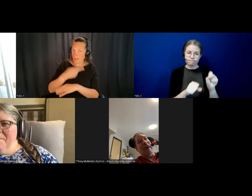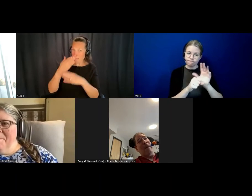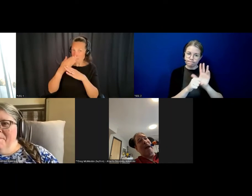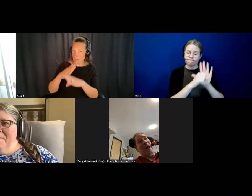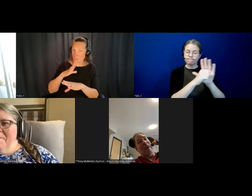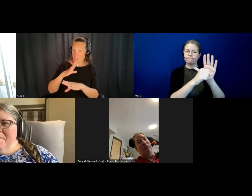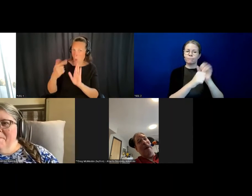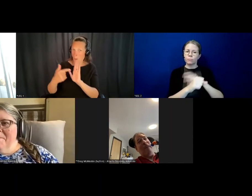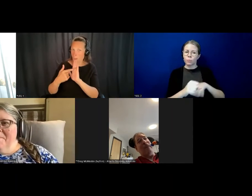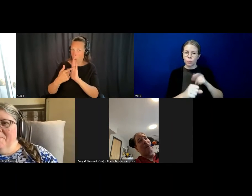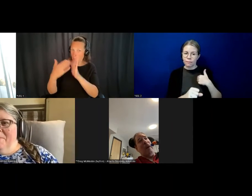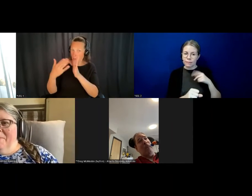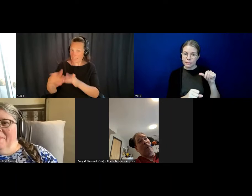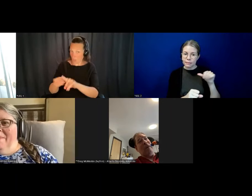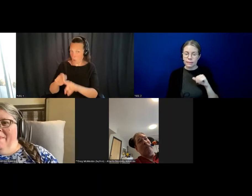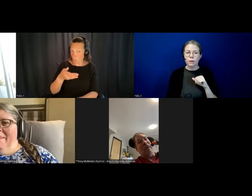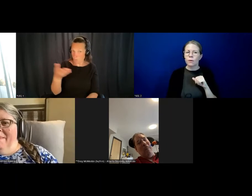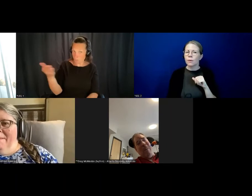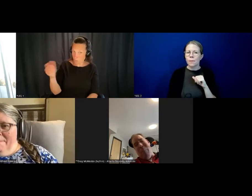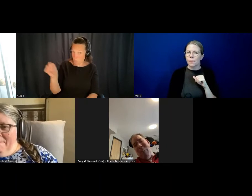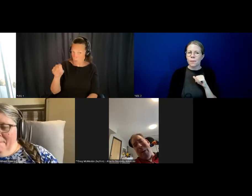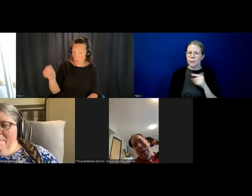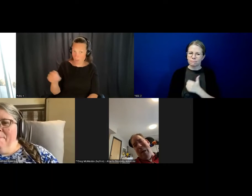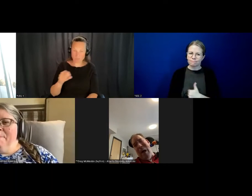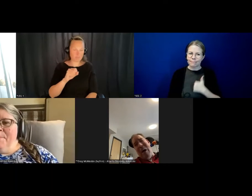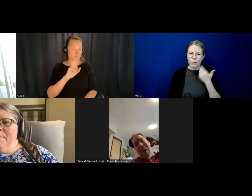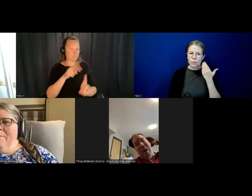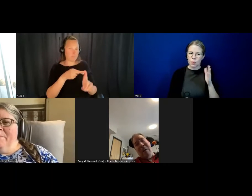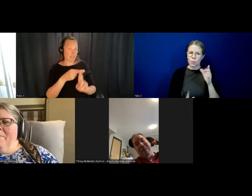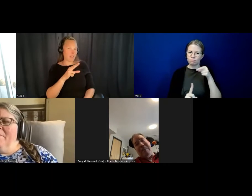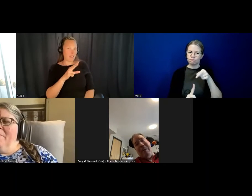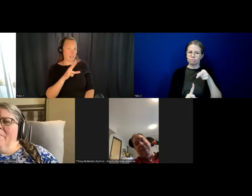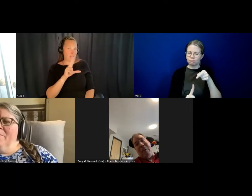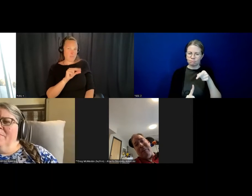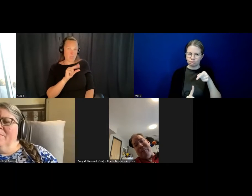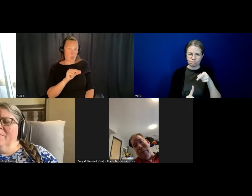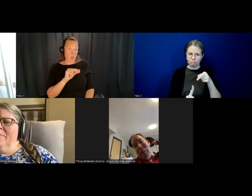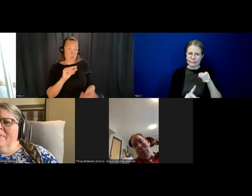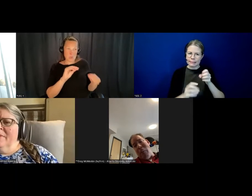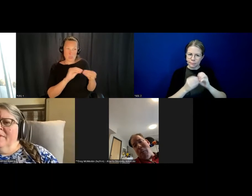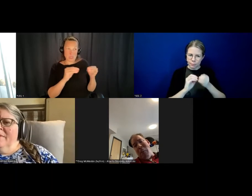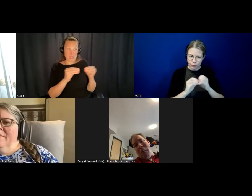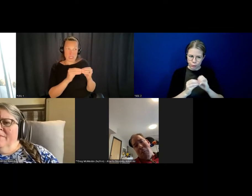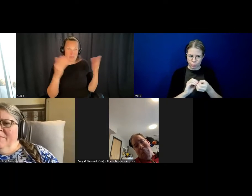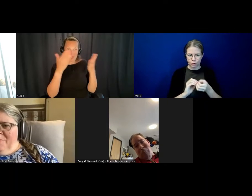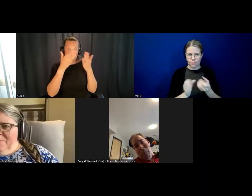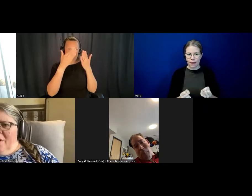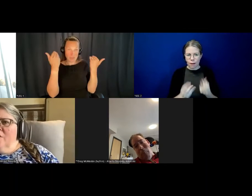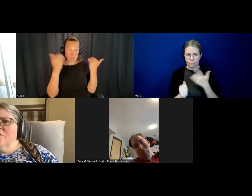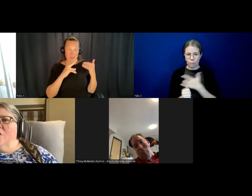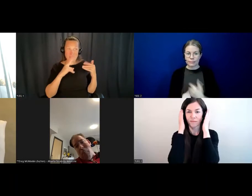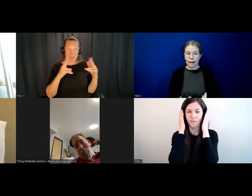FORGIVE ME, I DON'T HAVE THE NUMBER IN FRONT OF ME, BUT I WOULD SAY VERY FEW. >> Michelle Hewitt: